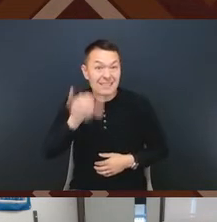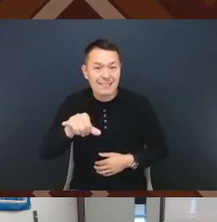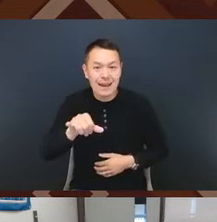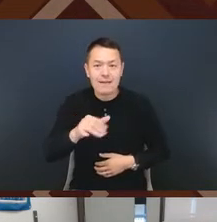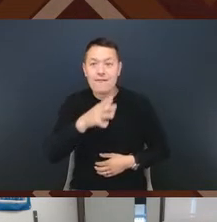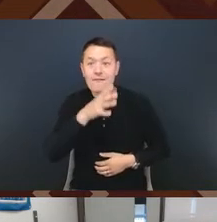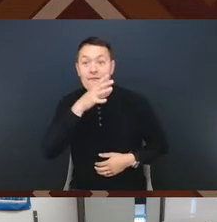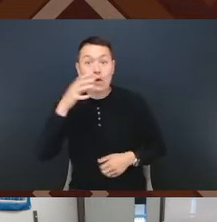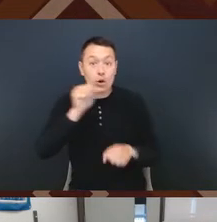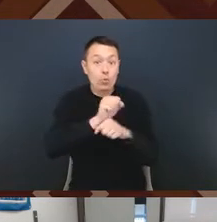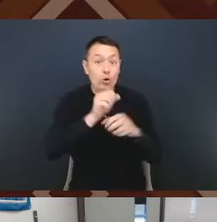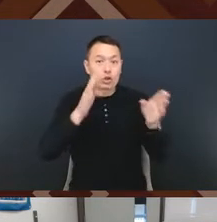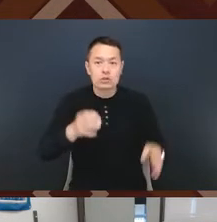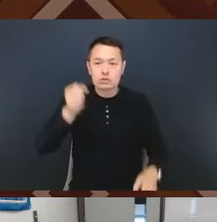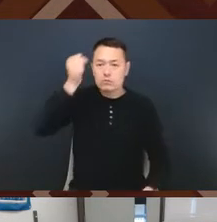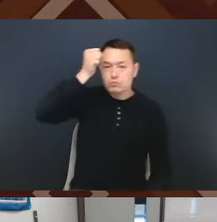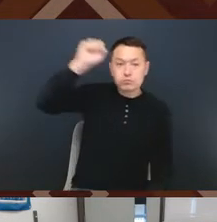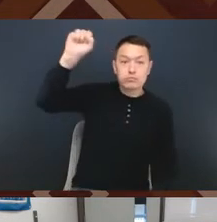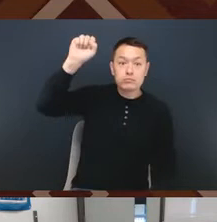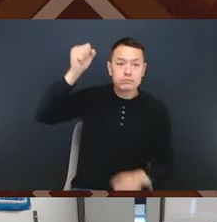is associated with